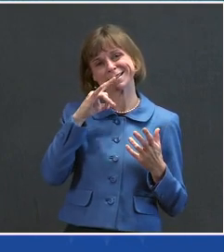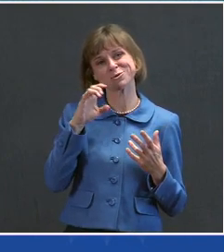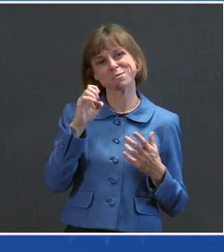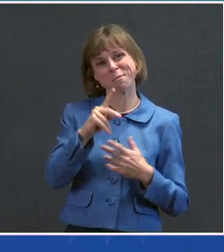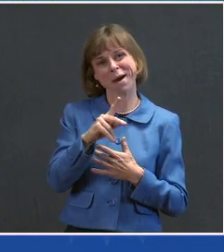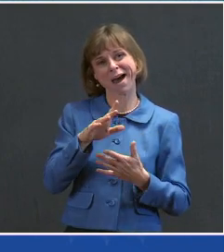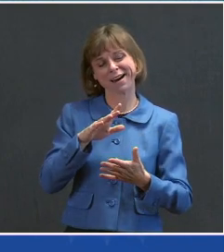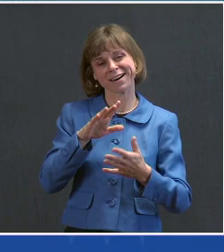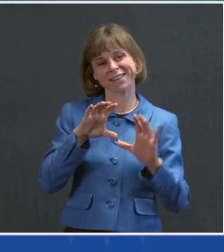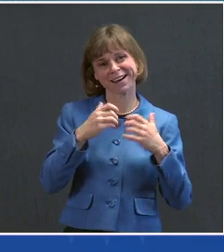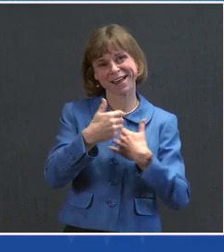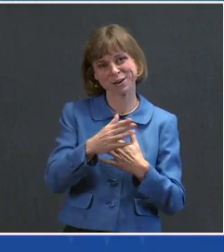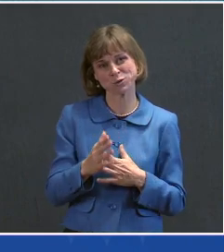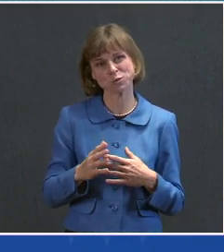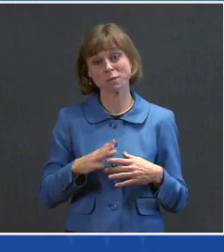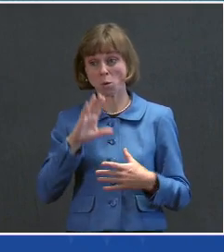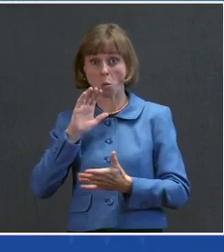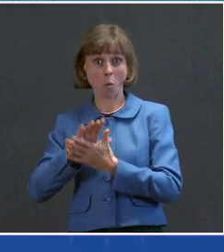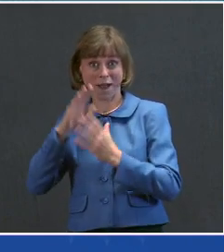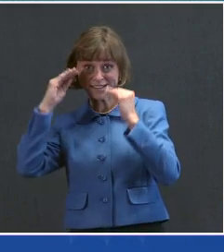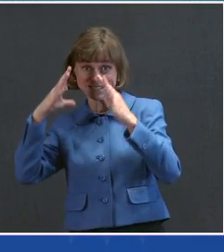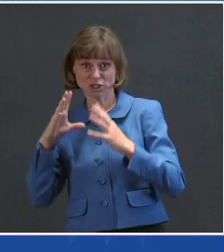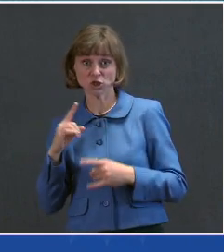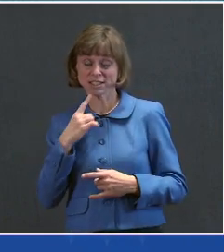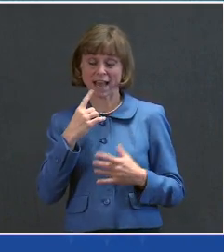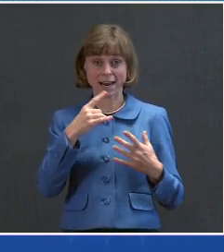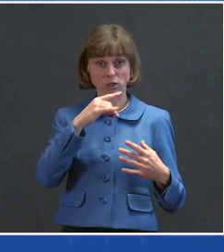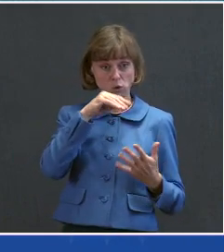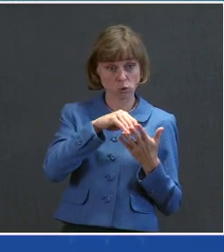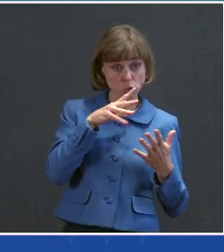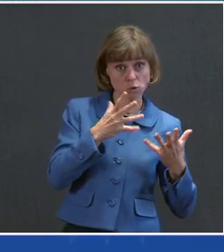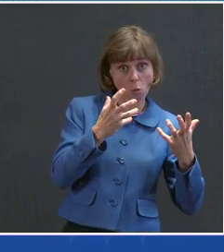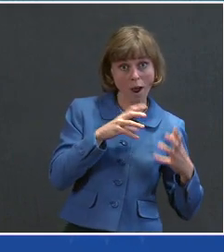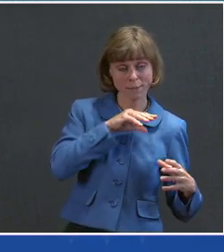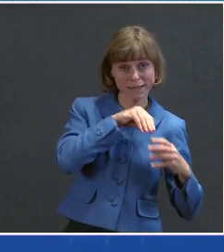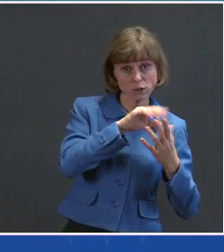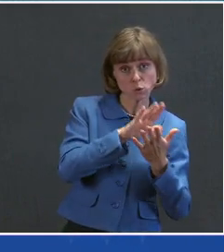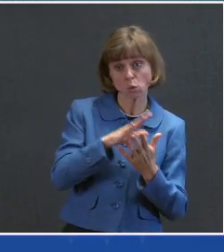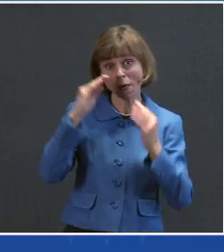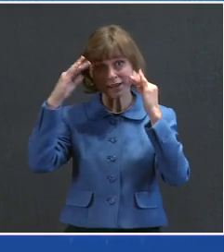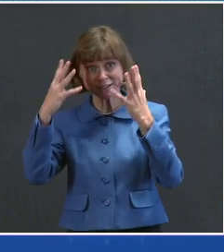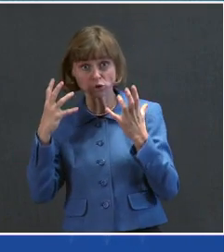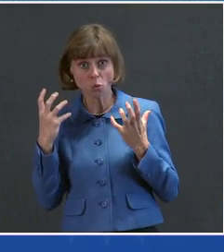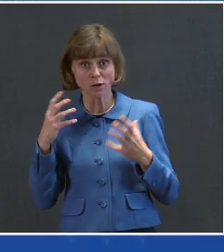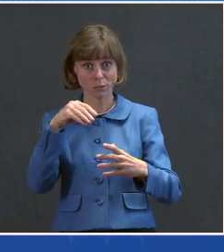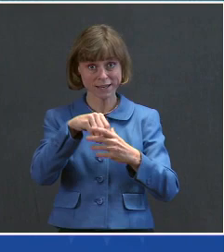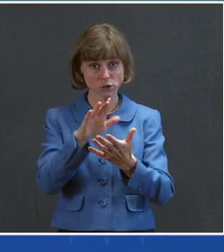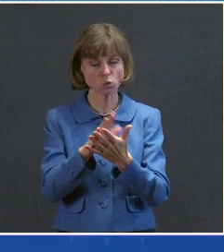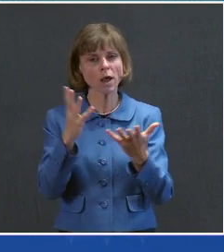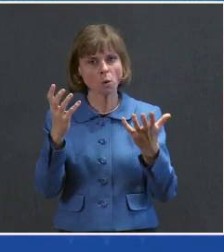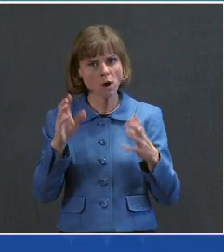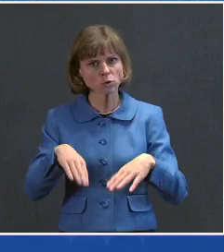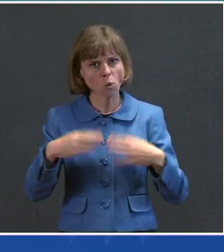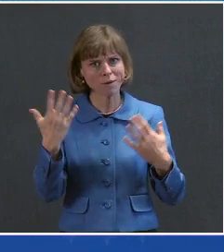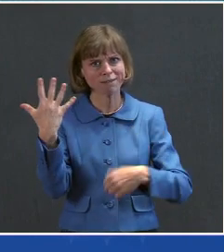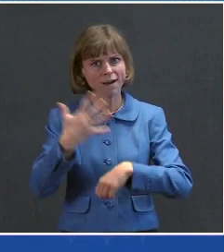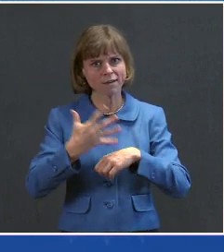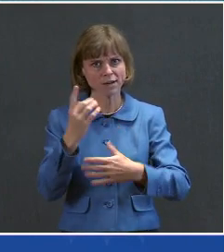He believes that not only do students want to be in school, but teachers want to be in school, and he wants them to be open five days a week. He put -- you know,